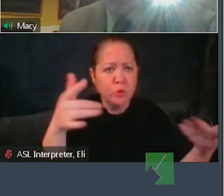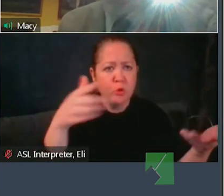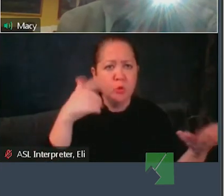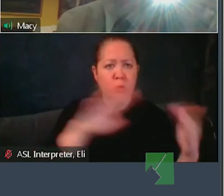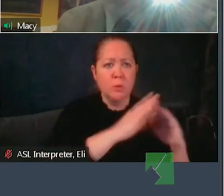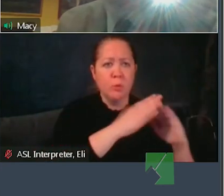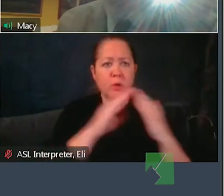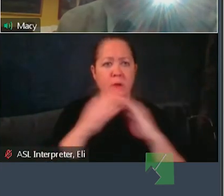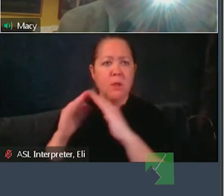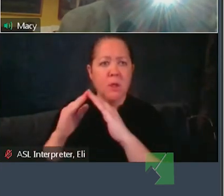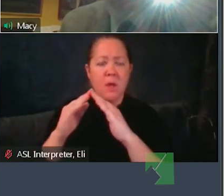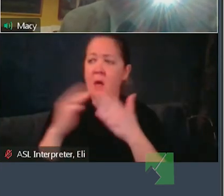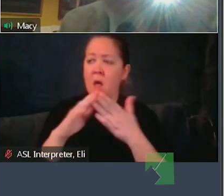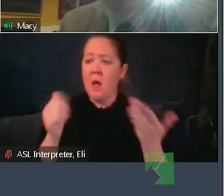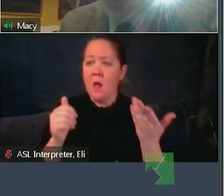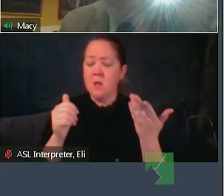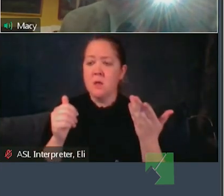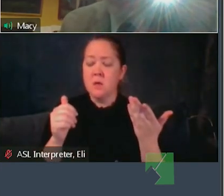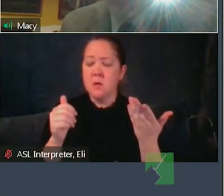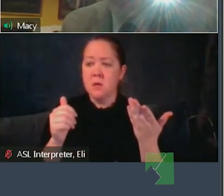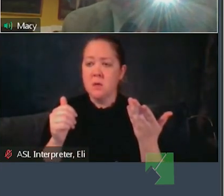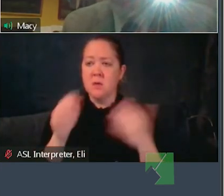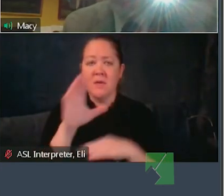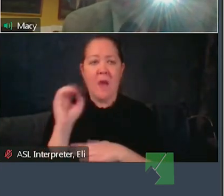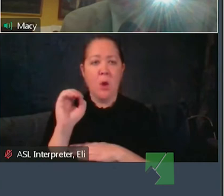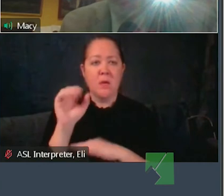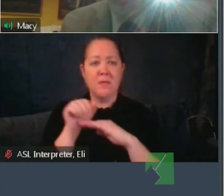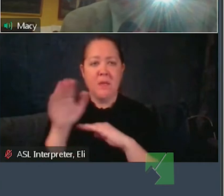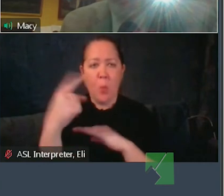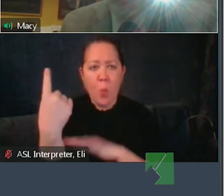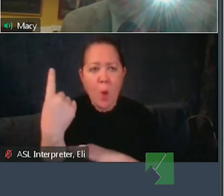And the County produced to him an email from crystal Hancock